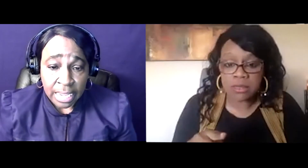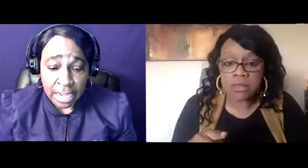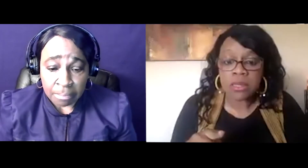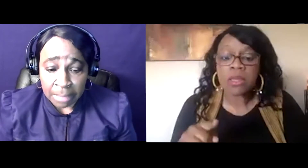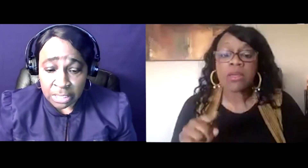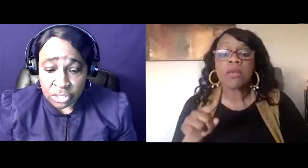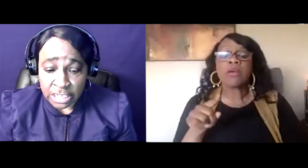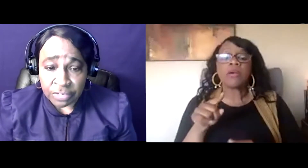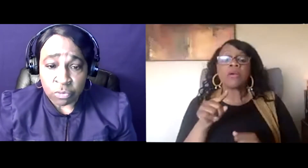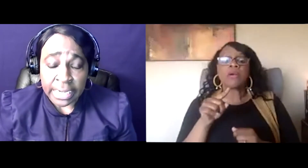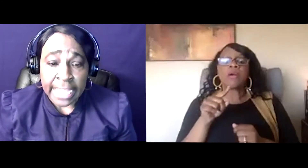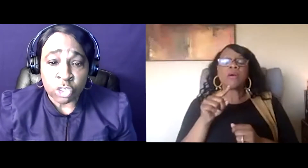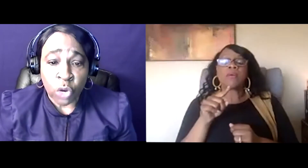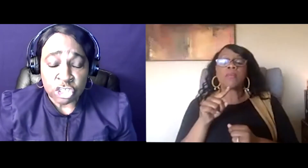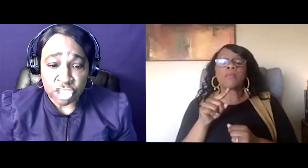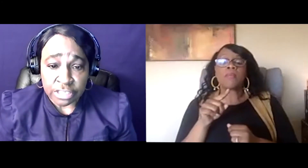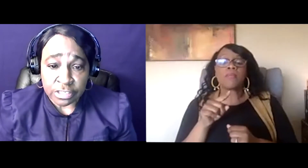I'm gonna see if anyone has questions.